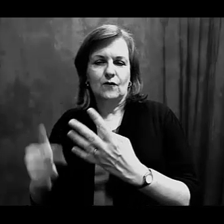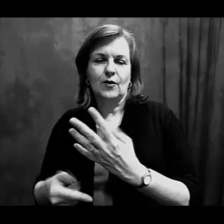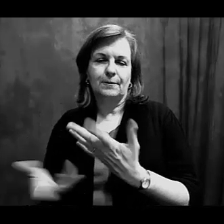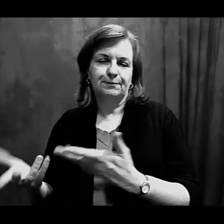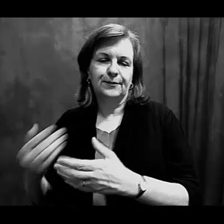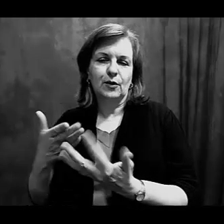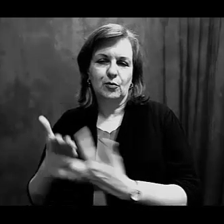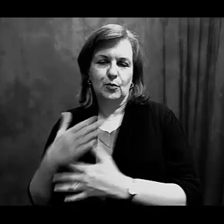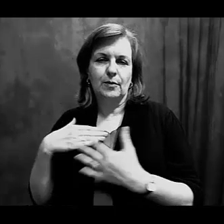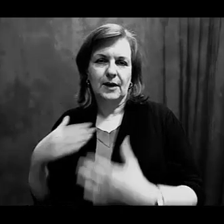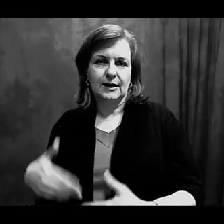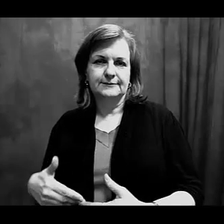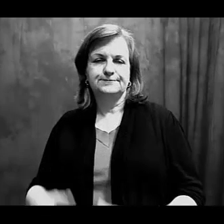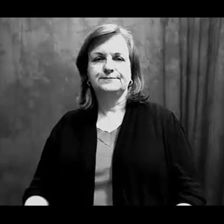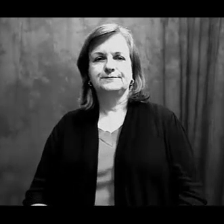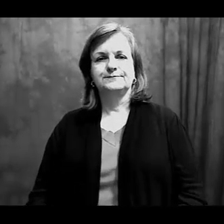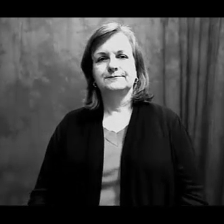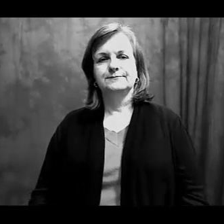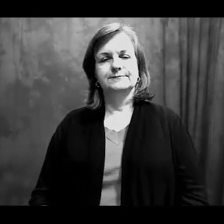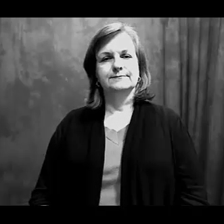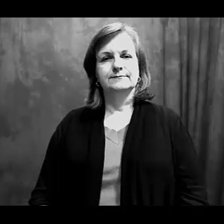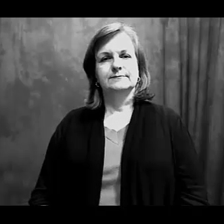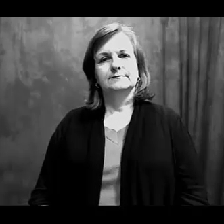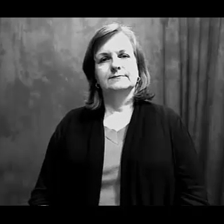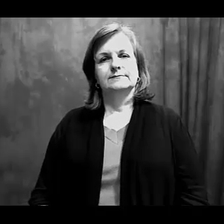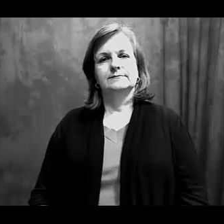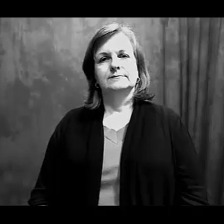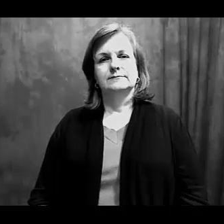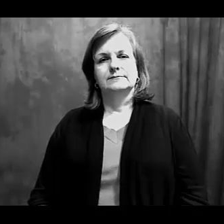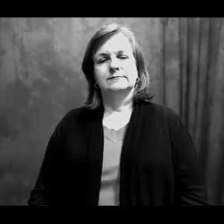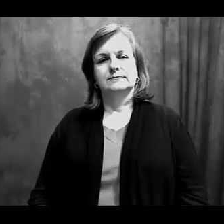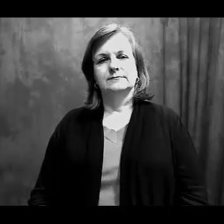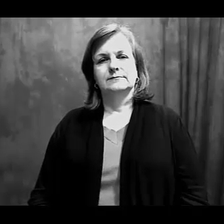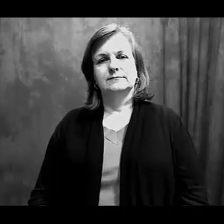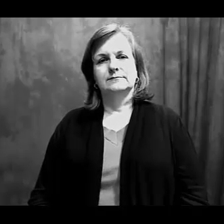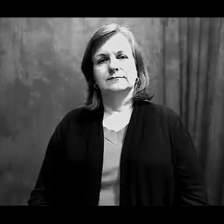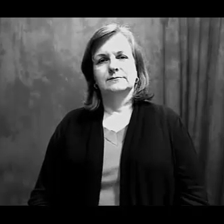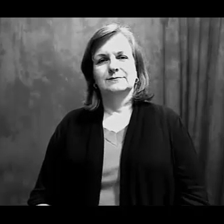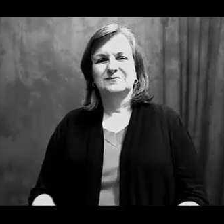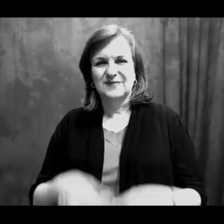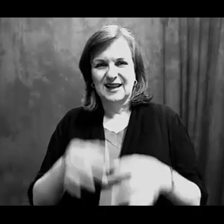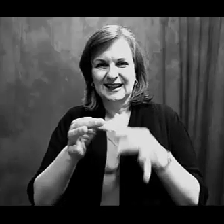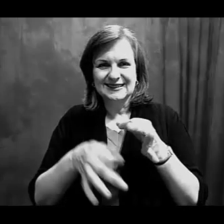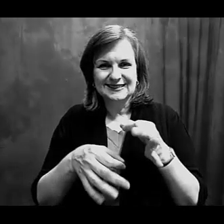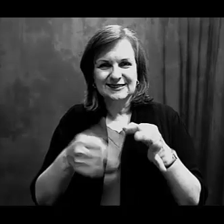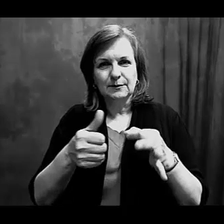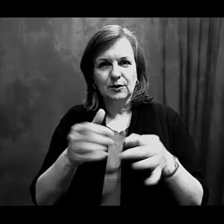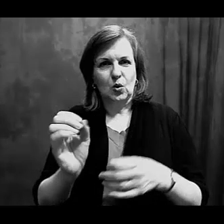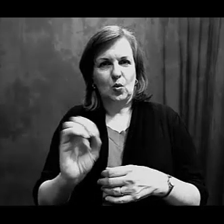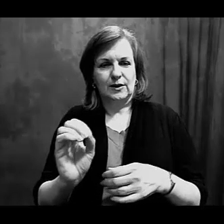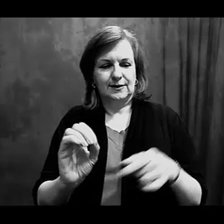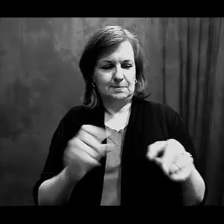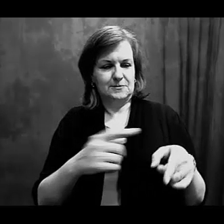things of moving nutrients around the body